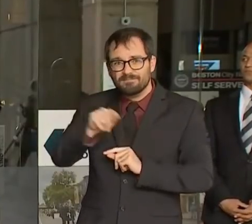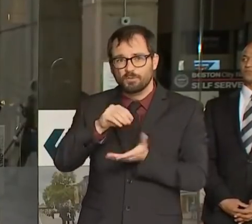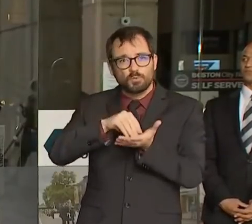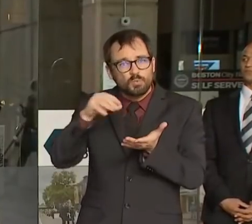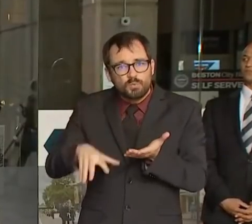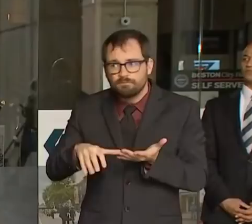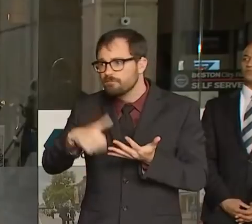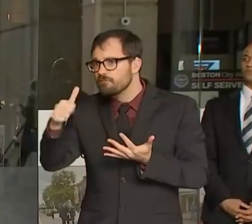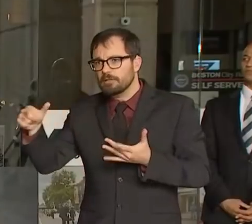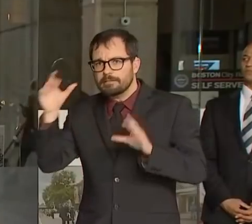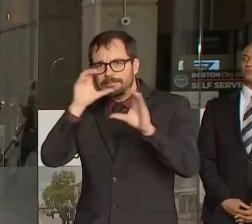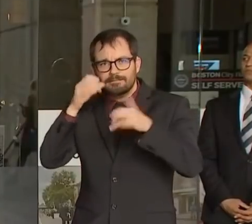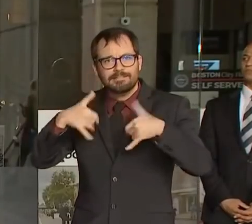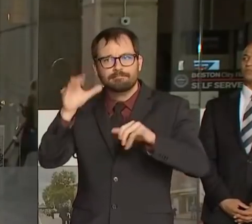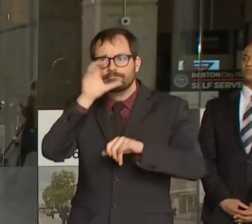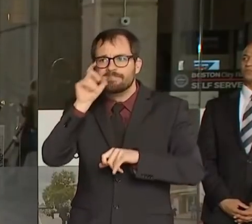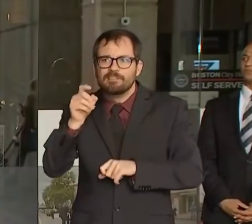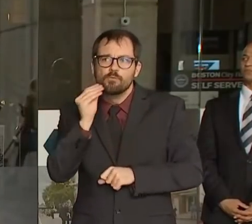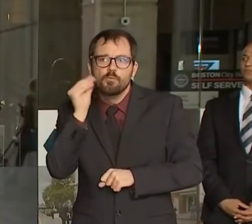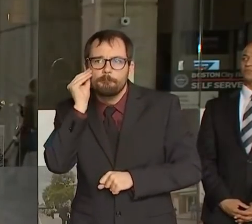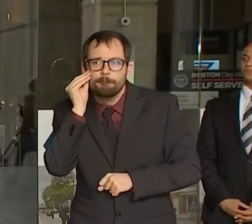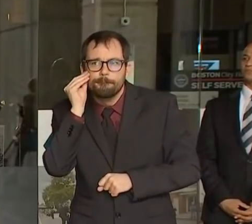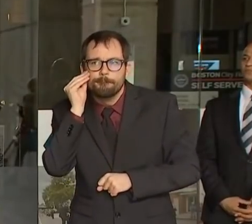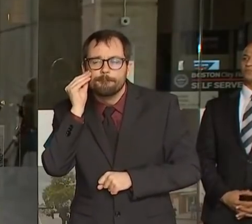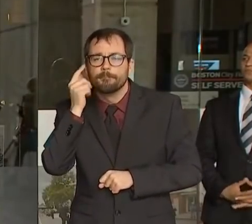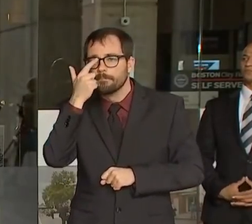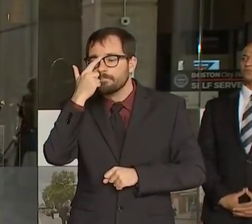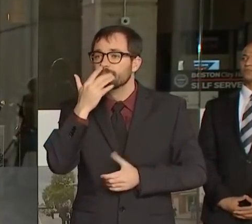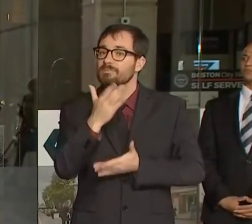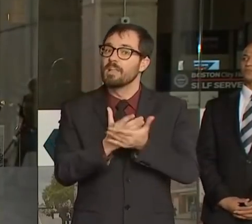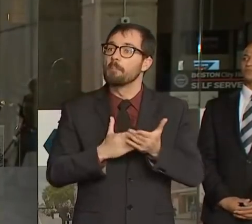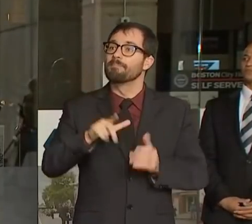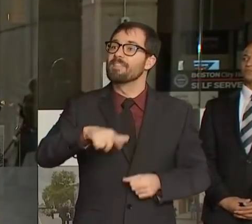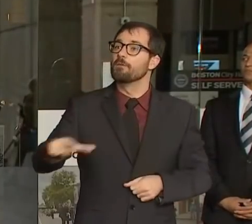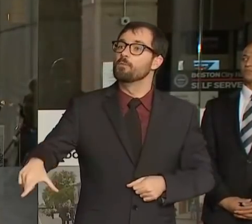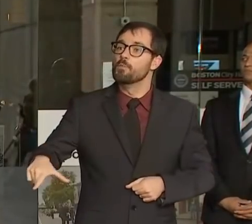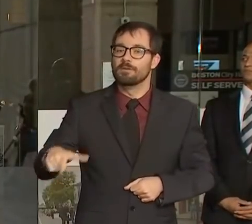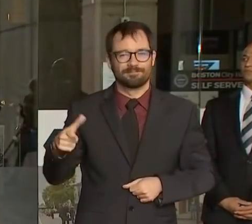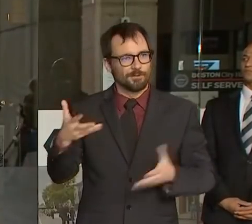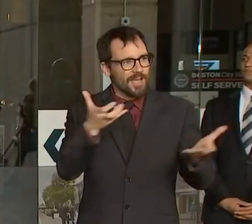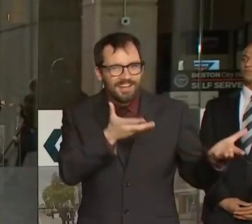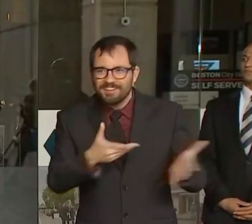WE ARE ASKING ALL LANDLORDS, REALTORS AND BROKERS, DO NOT DO IN PERSON SHOWINGS.